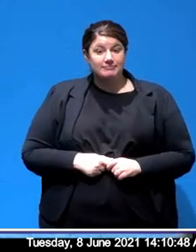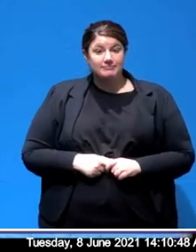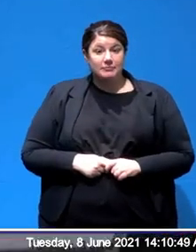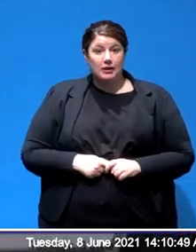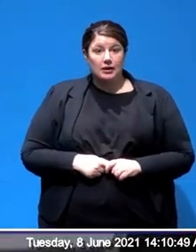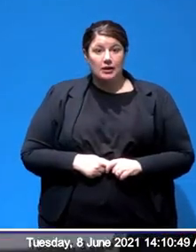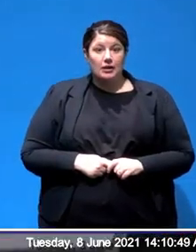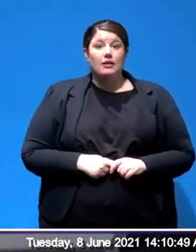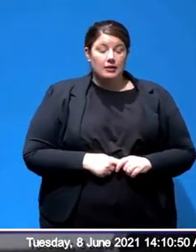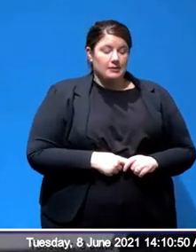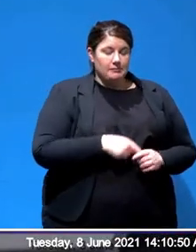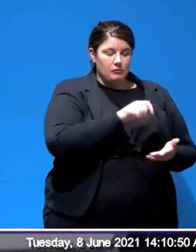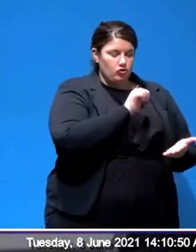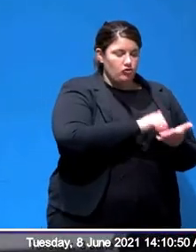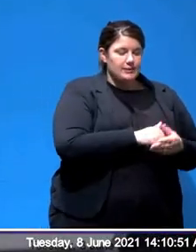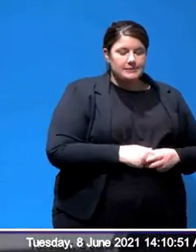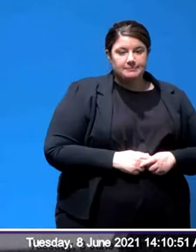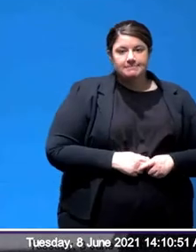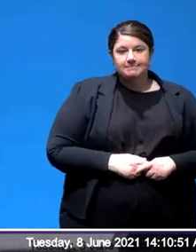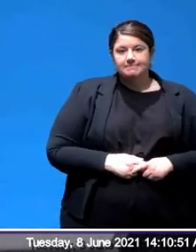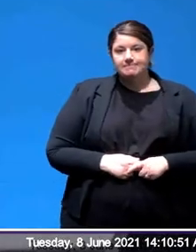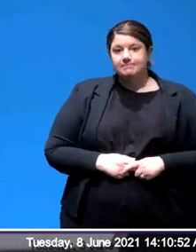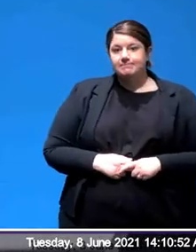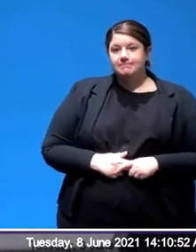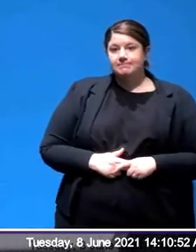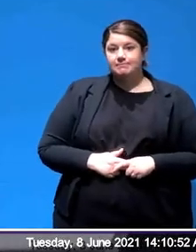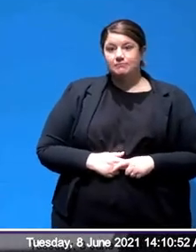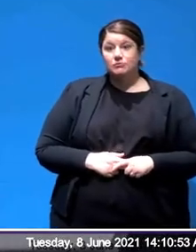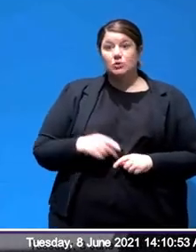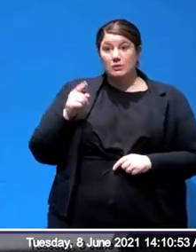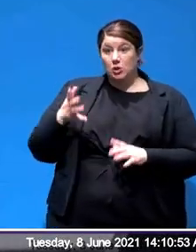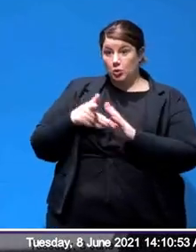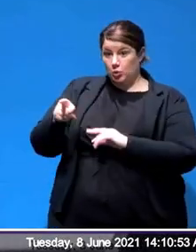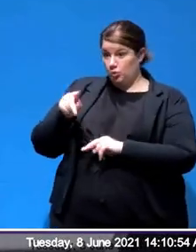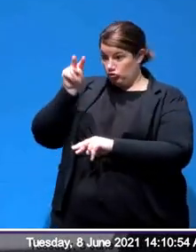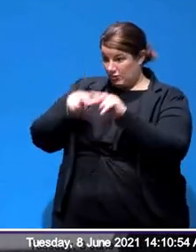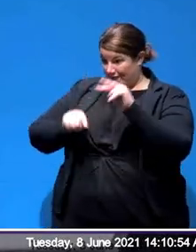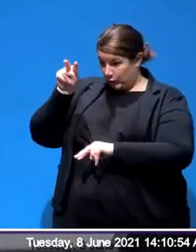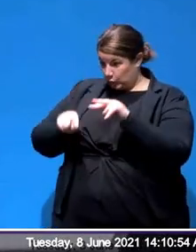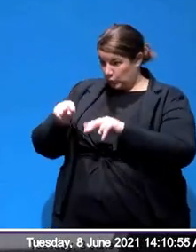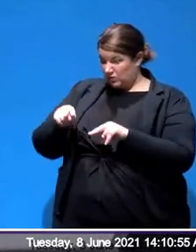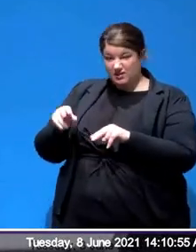That would be correct, yes. So subsequent review didn't change the severity rating from